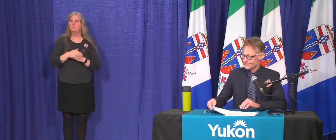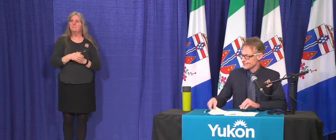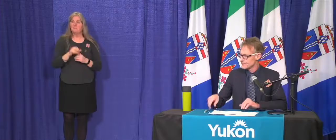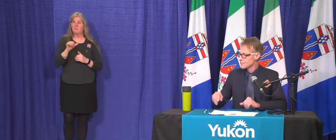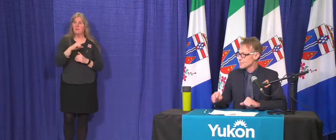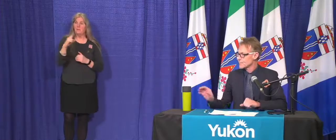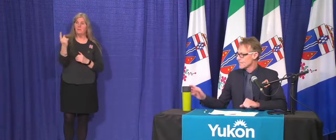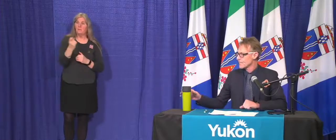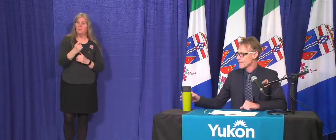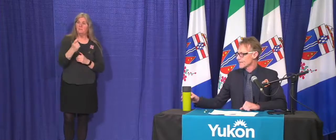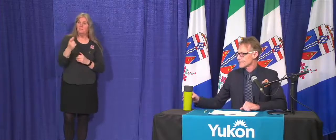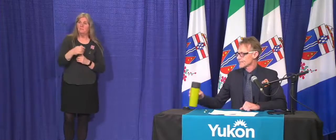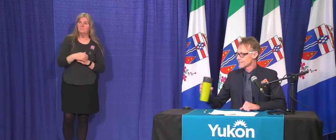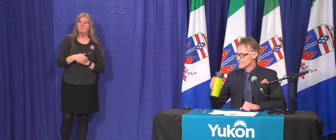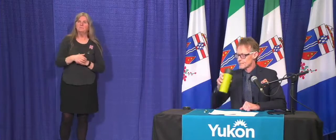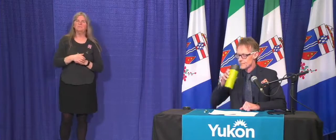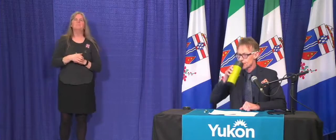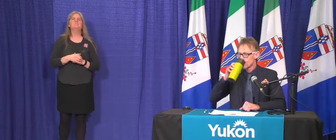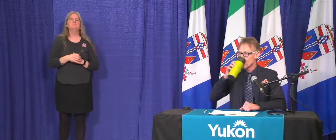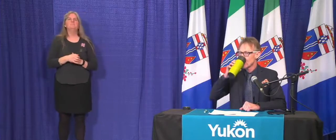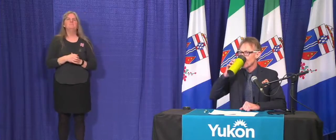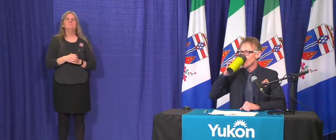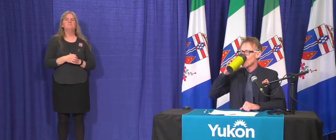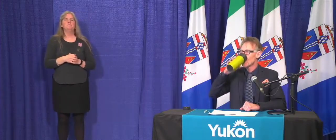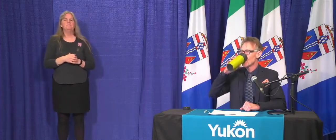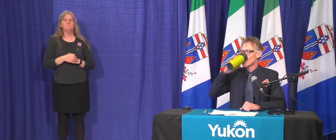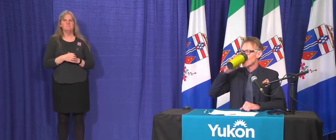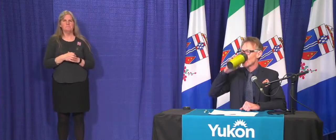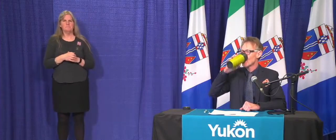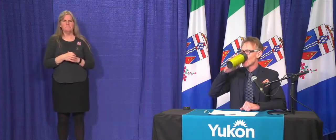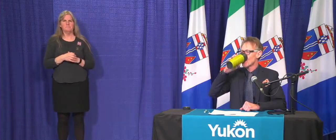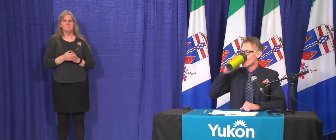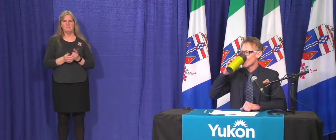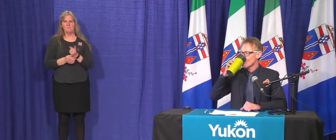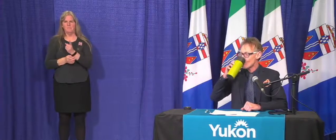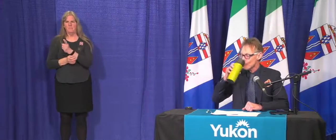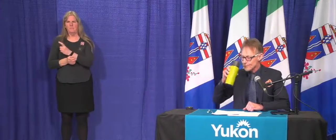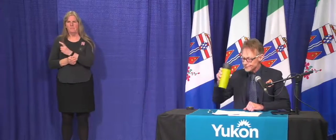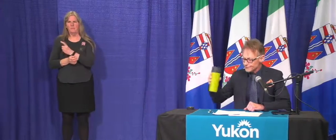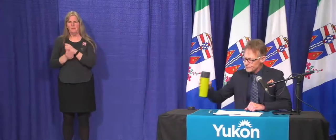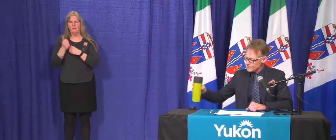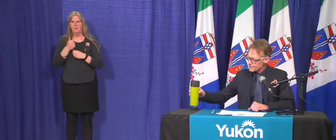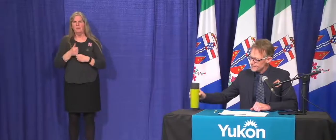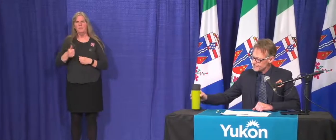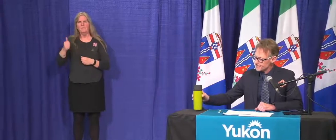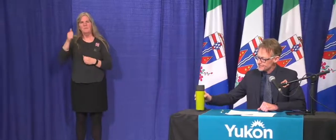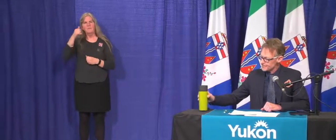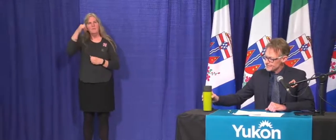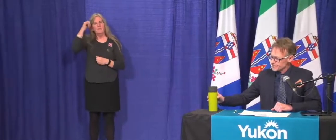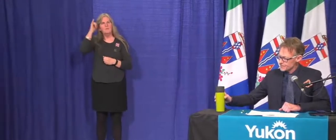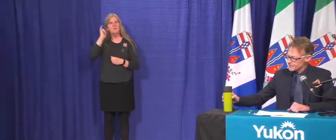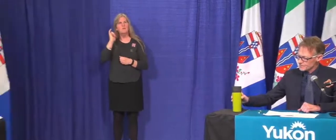important to point out. We put that all in with a fast turnaround and with as much